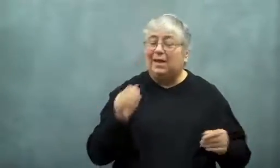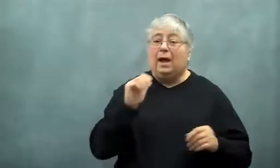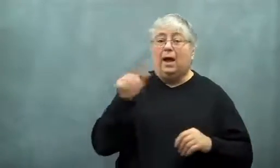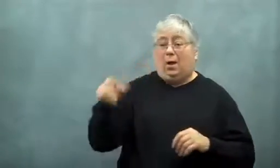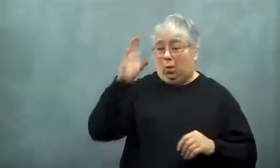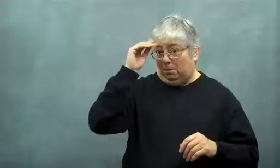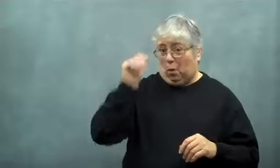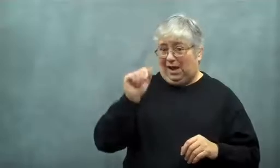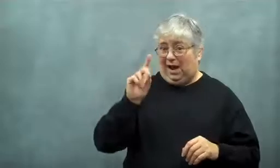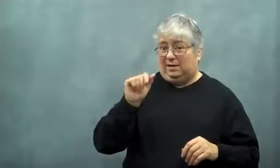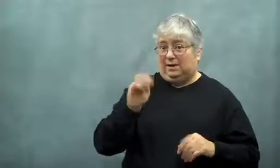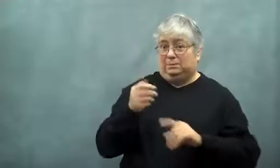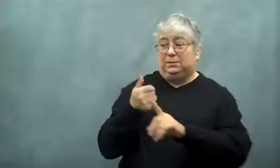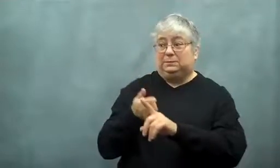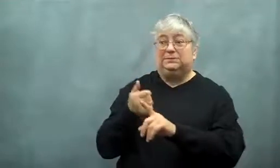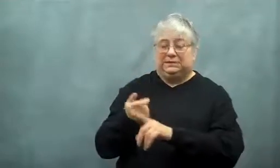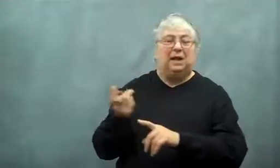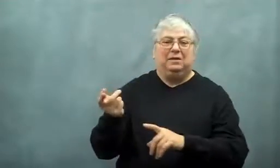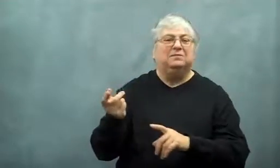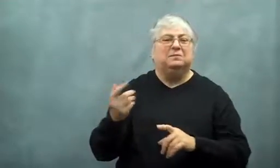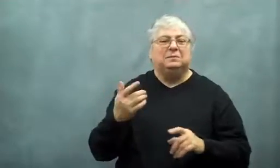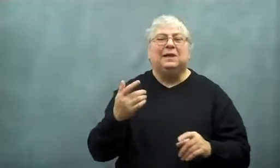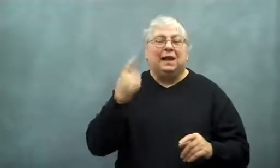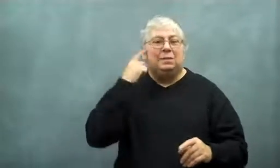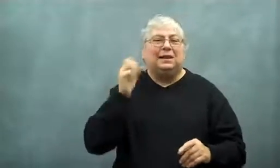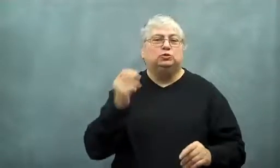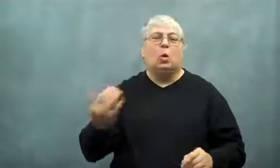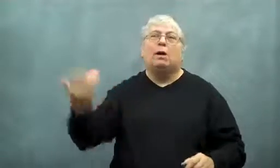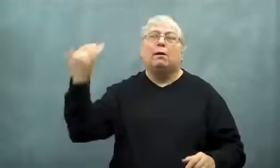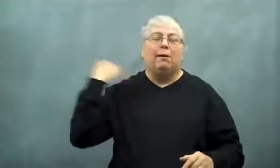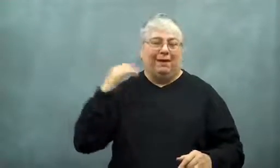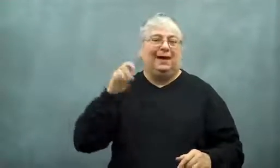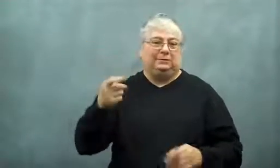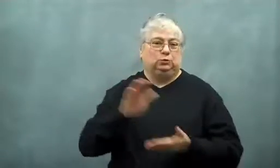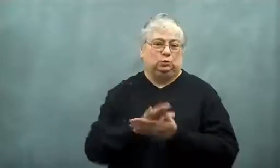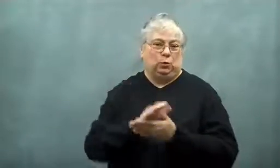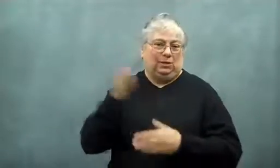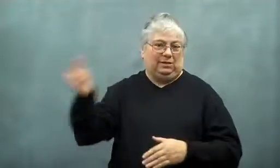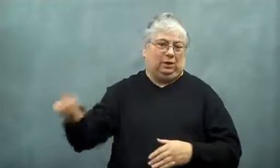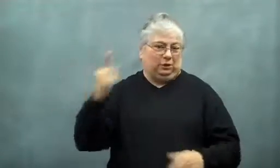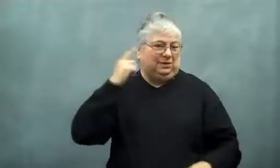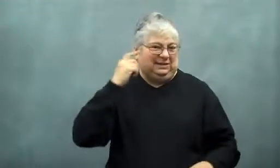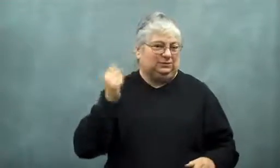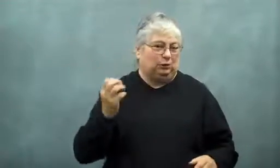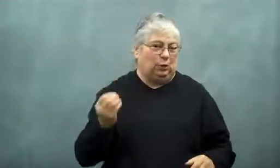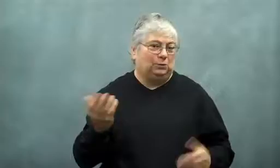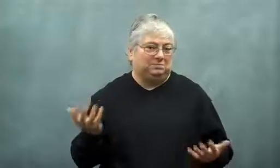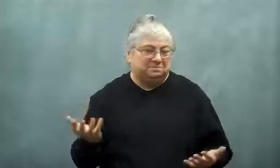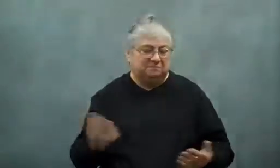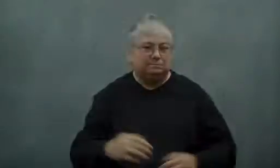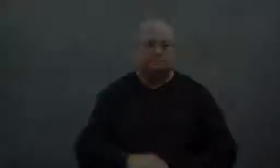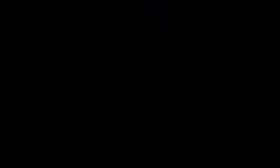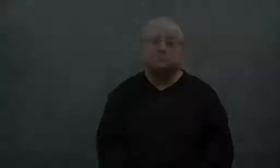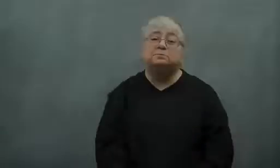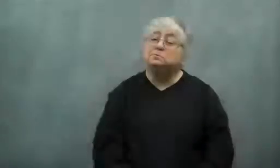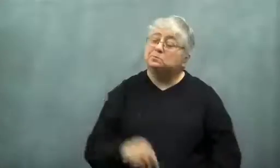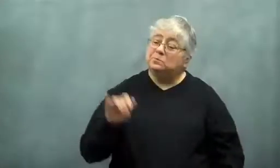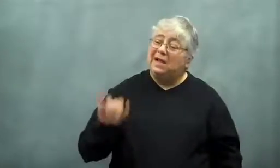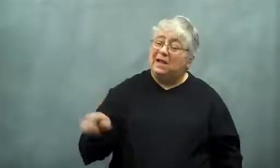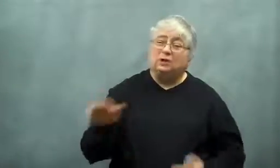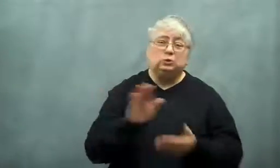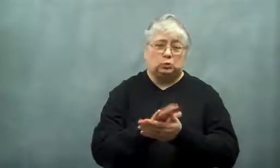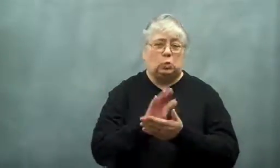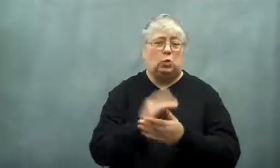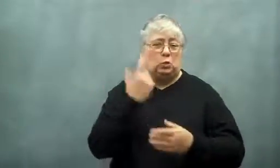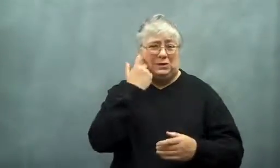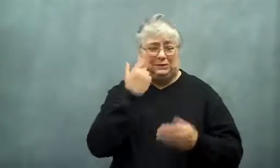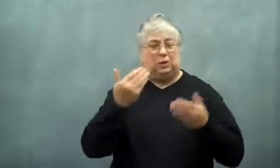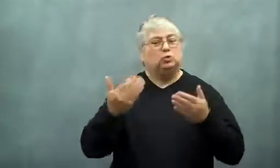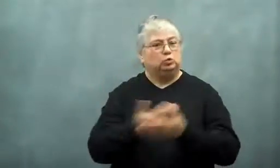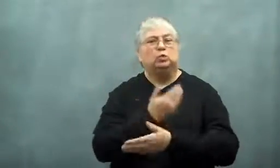It's believed that he himself went to that school years ago.